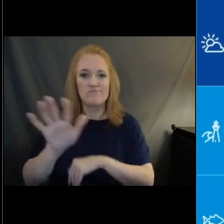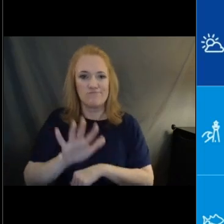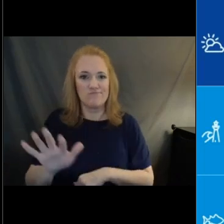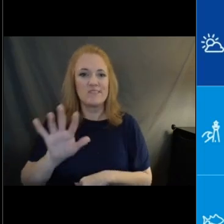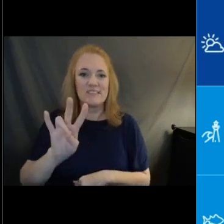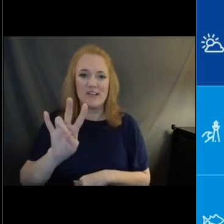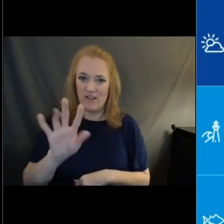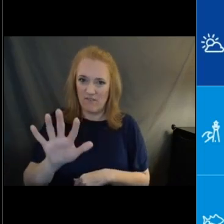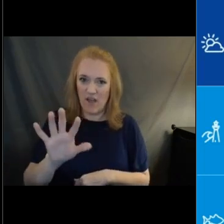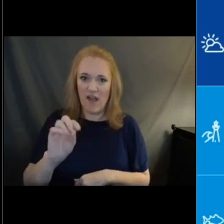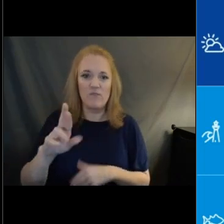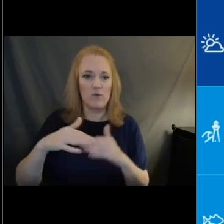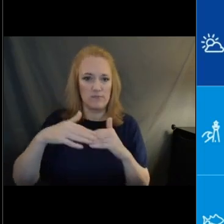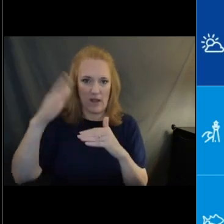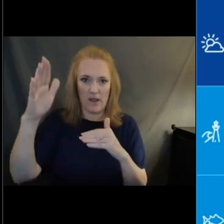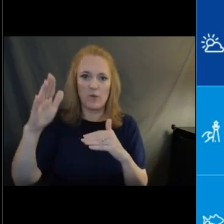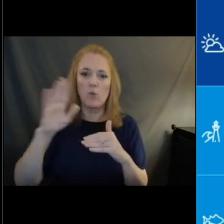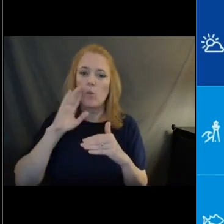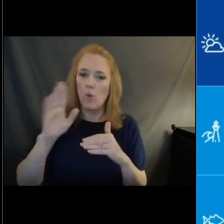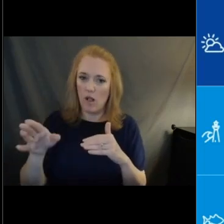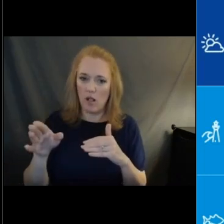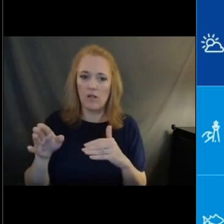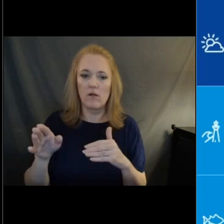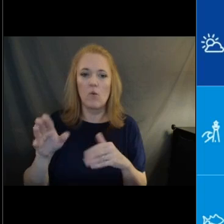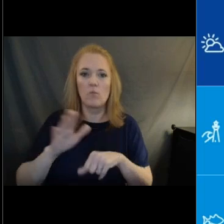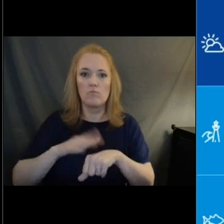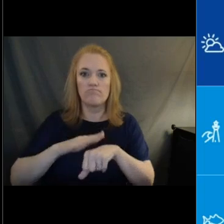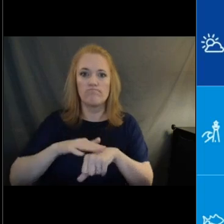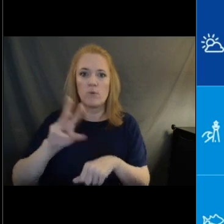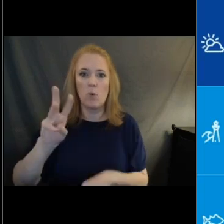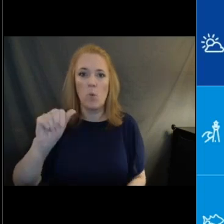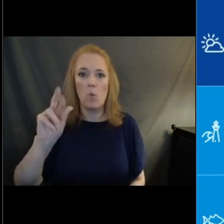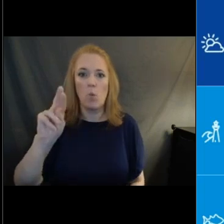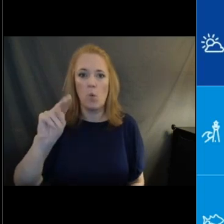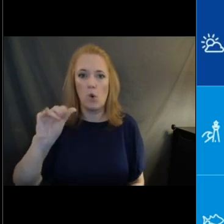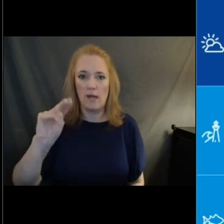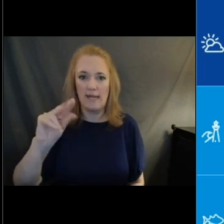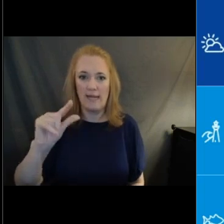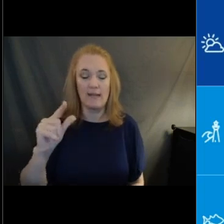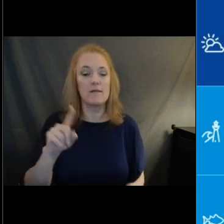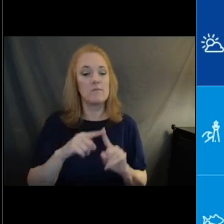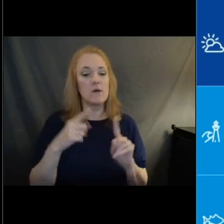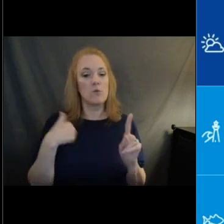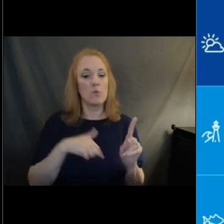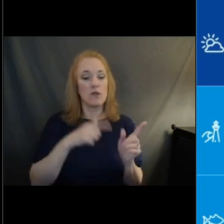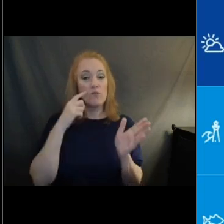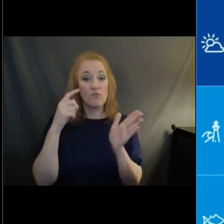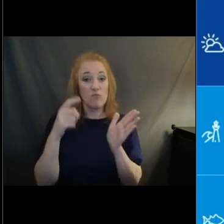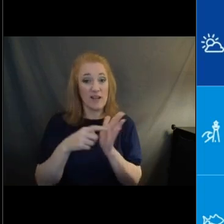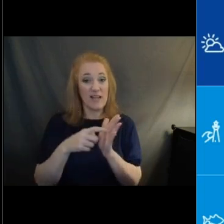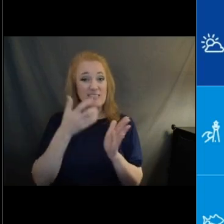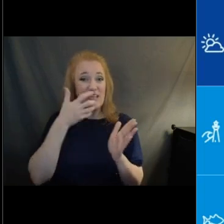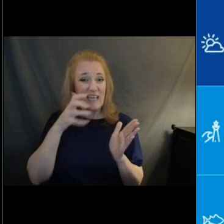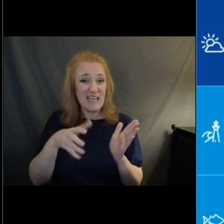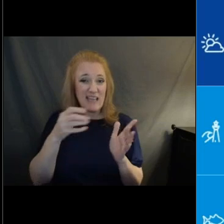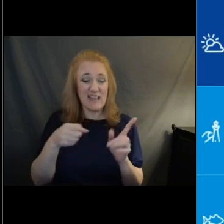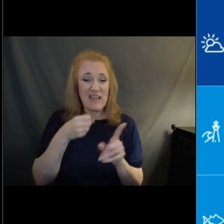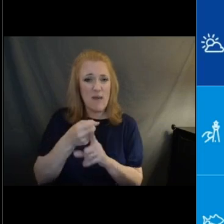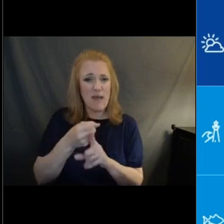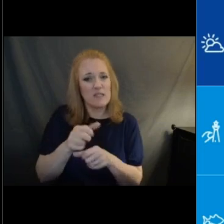degrees or higher. However, we recognize that heat and its impacts are local and we encourage